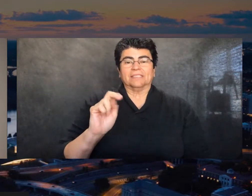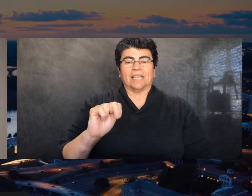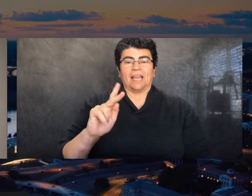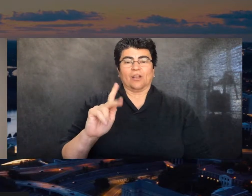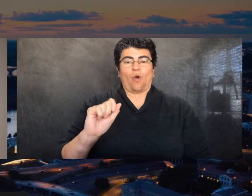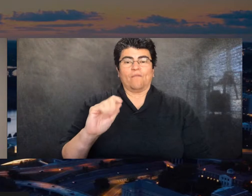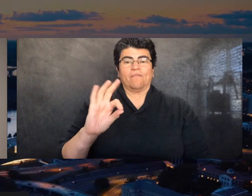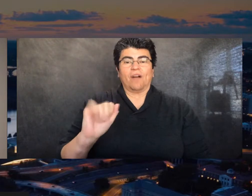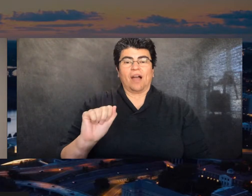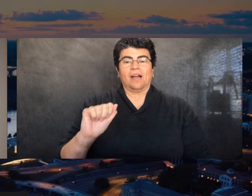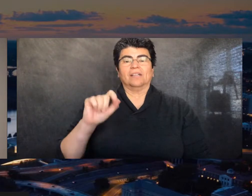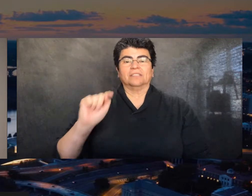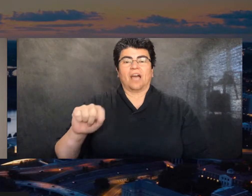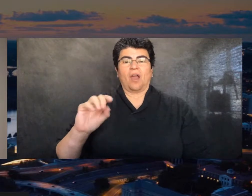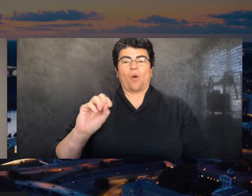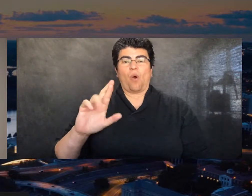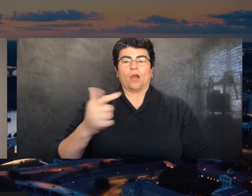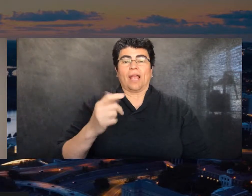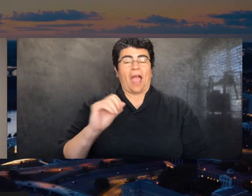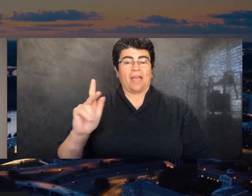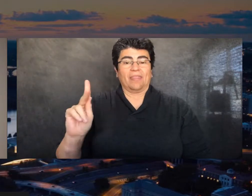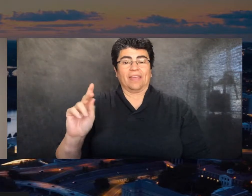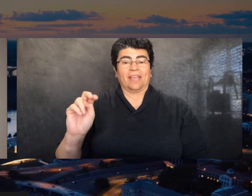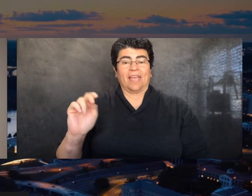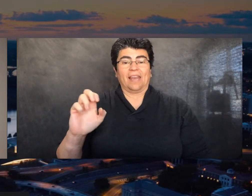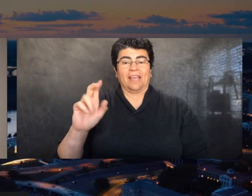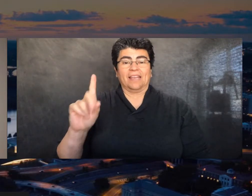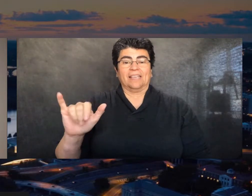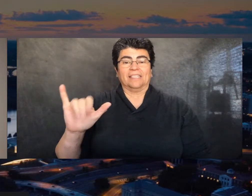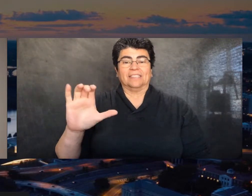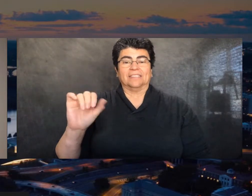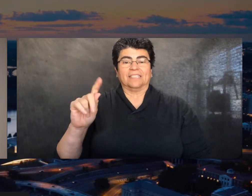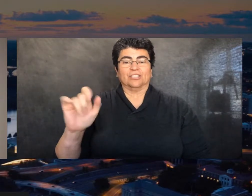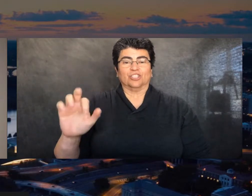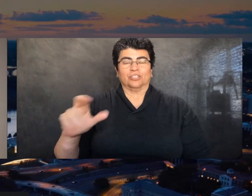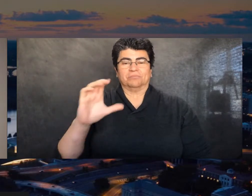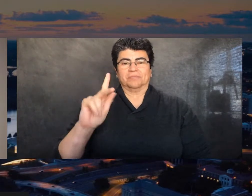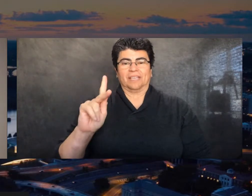Before we begin, I would like to acknowledge the ancestors.